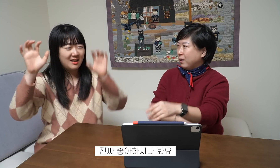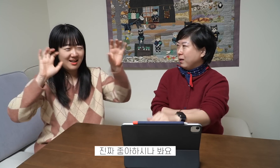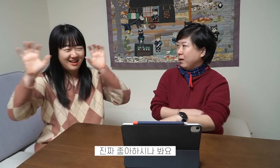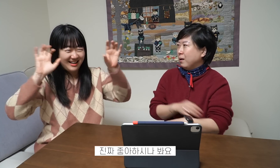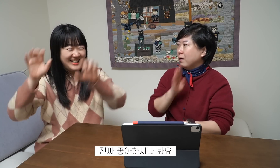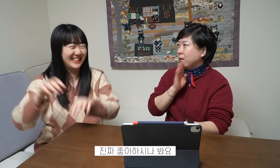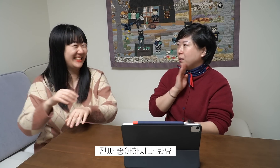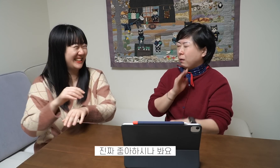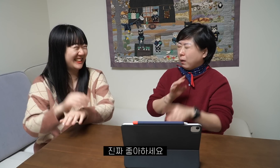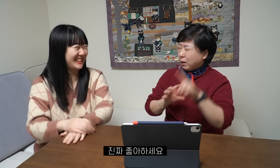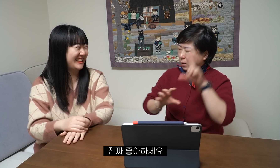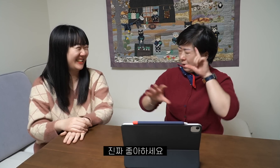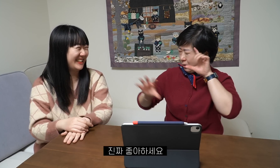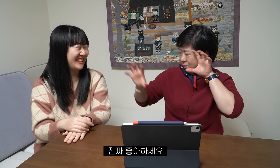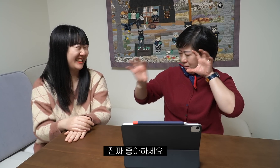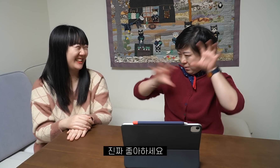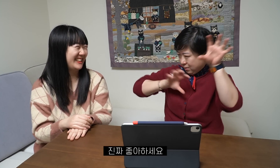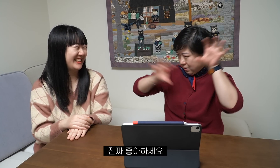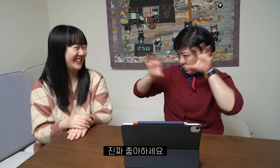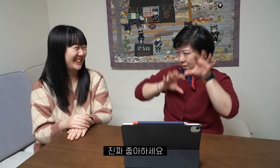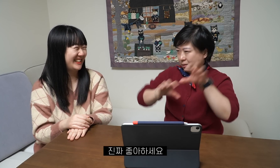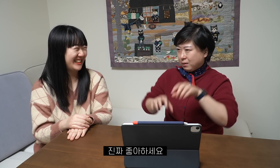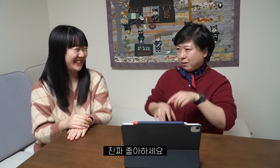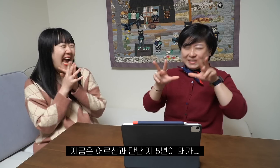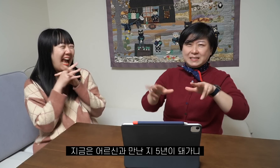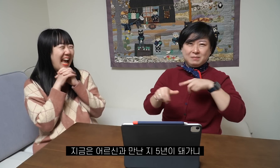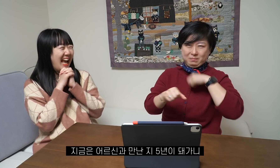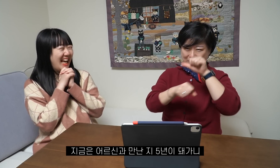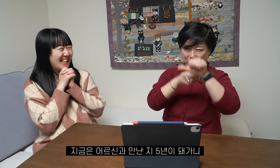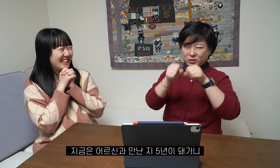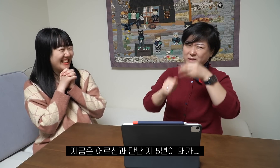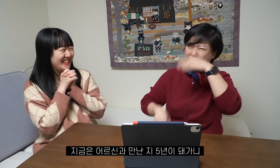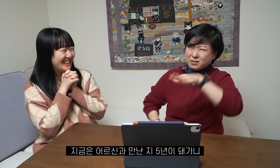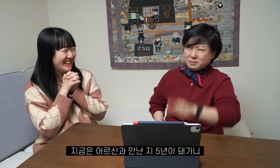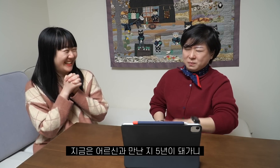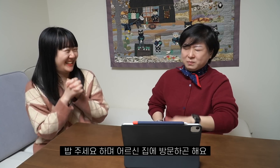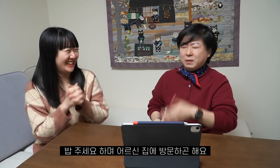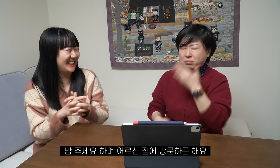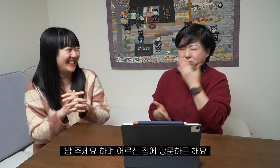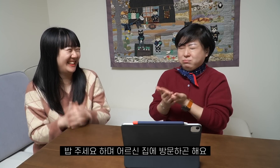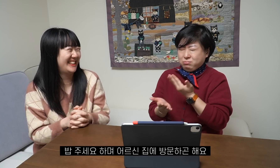I guess he really likes hamburgers. really like it Now that it has been 5 years since I met the elderly person,